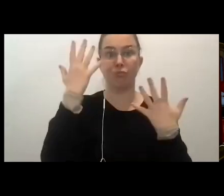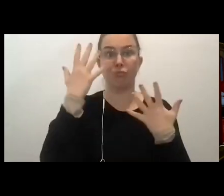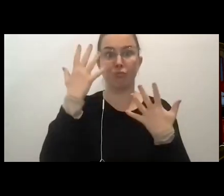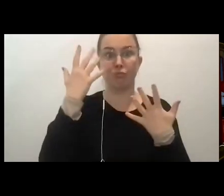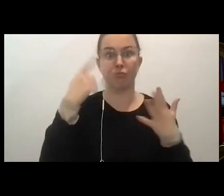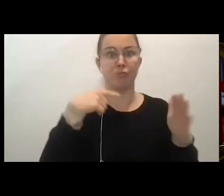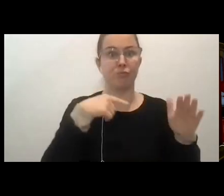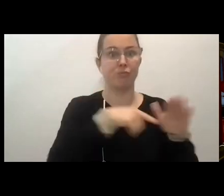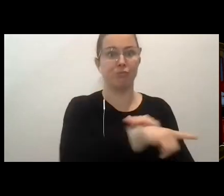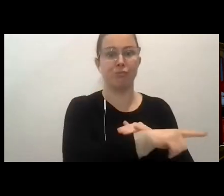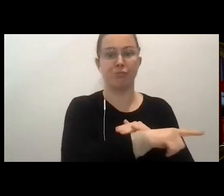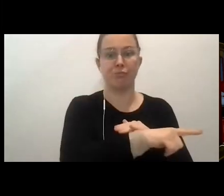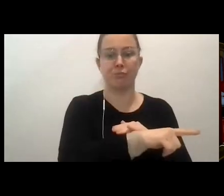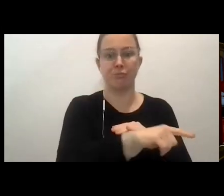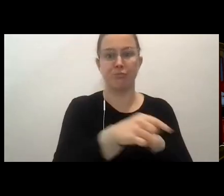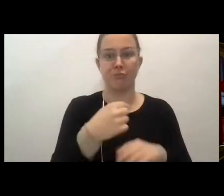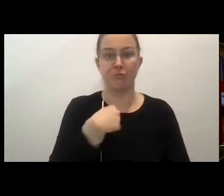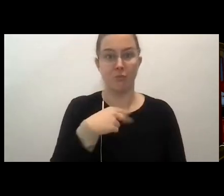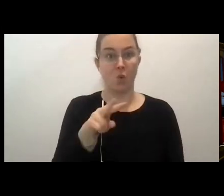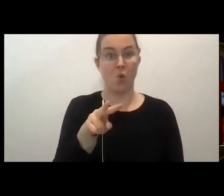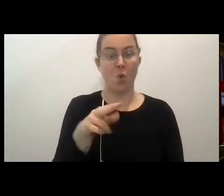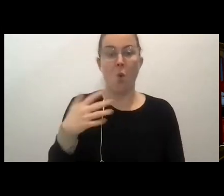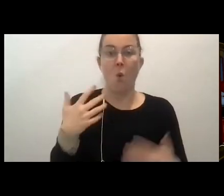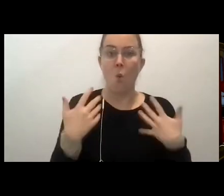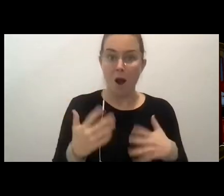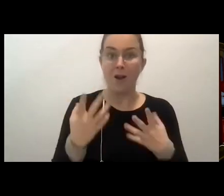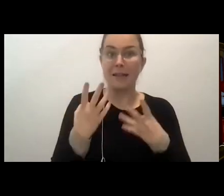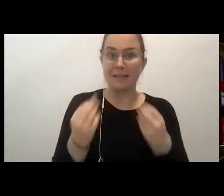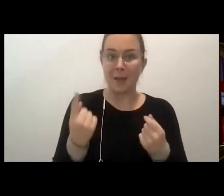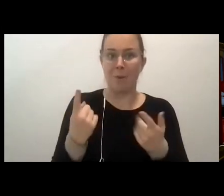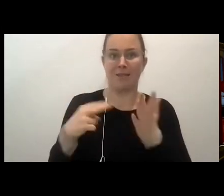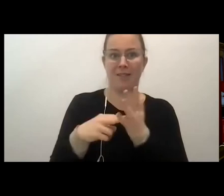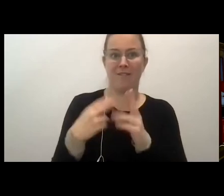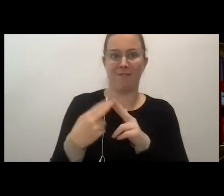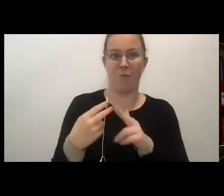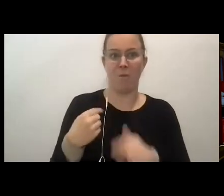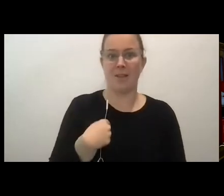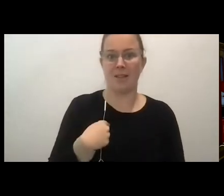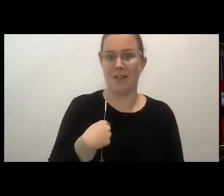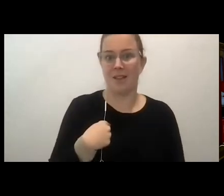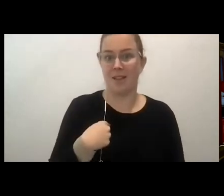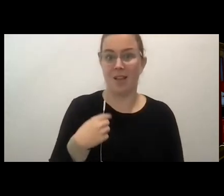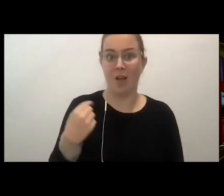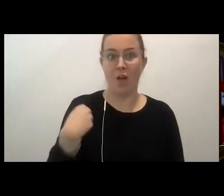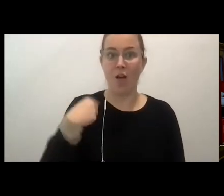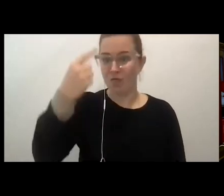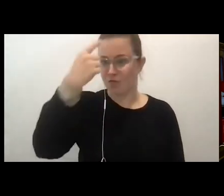like "wow, somebody stood up for me". I didn't think that my disability mattered enough for